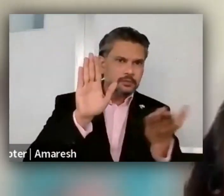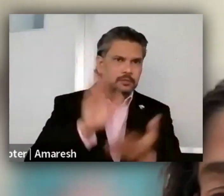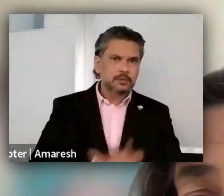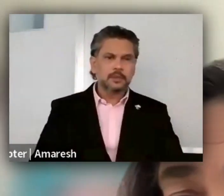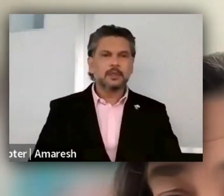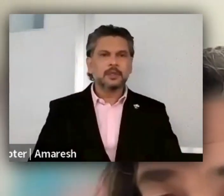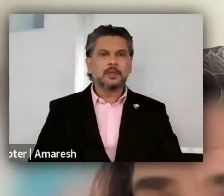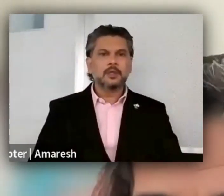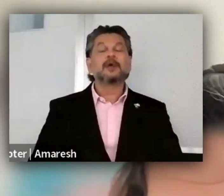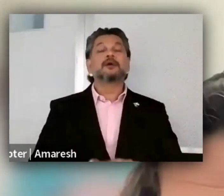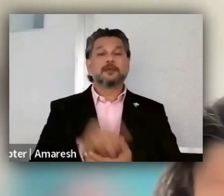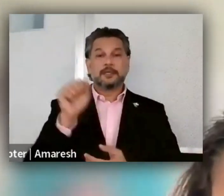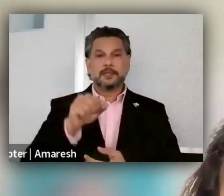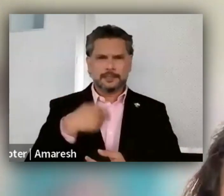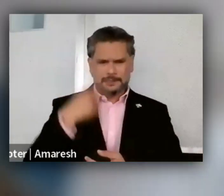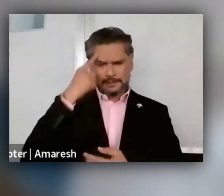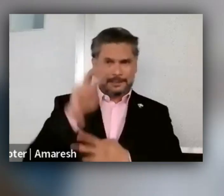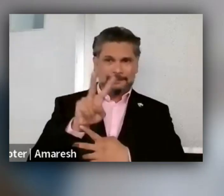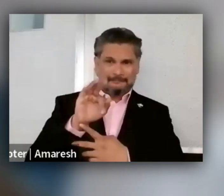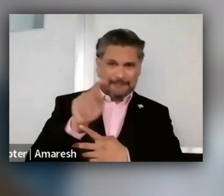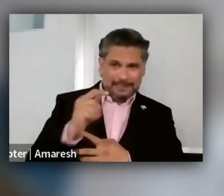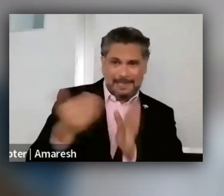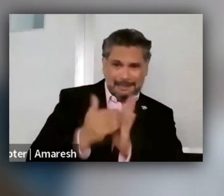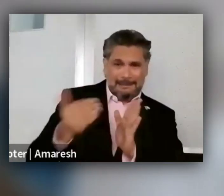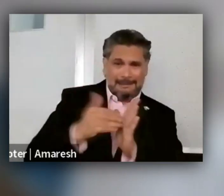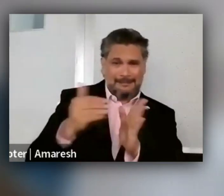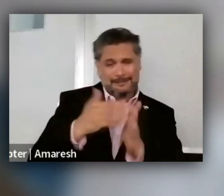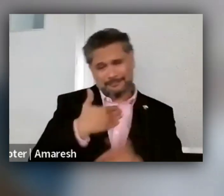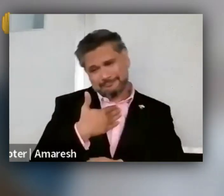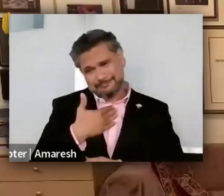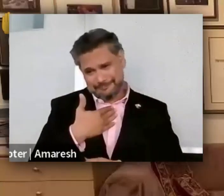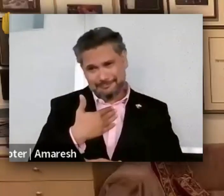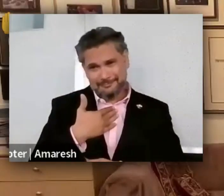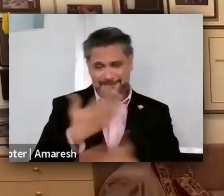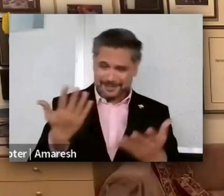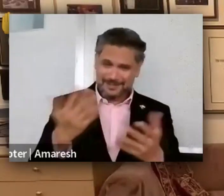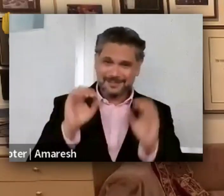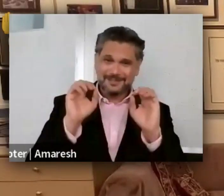You are getting more Vint than you probably bargained for.